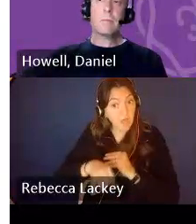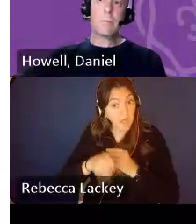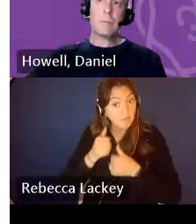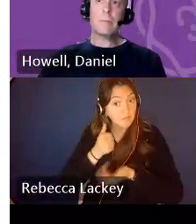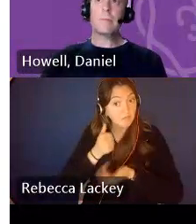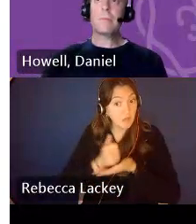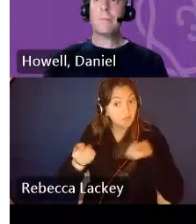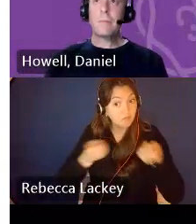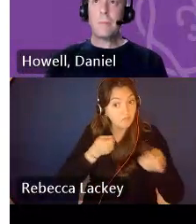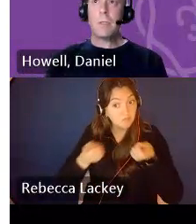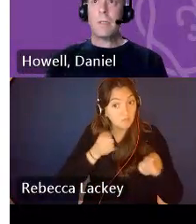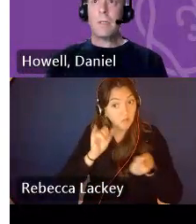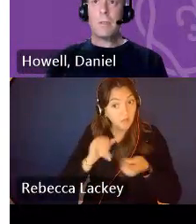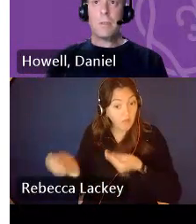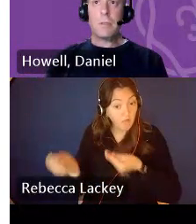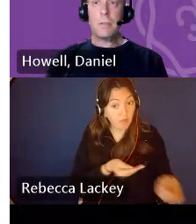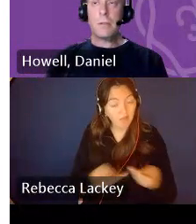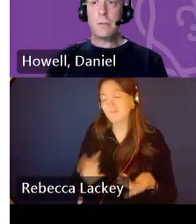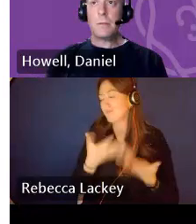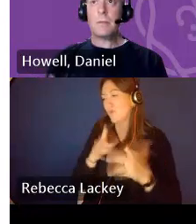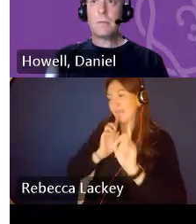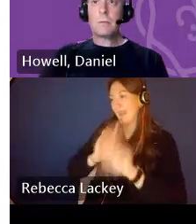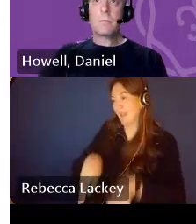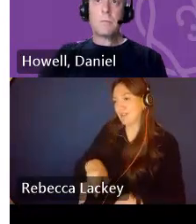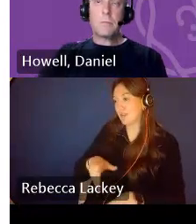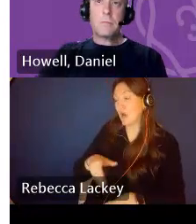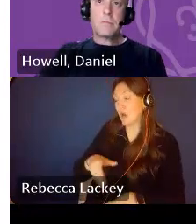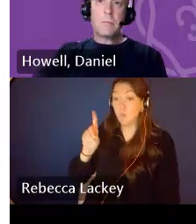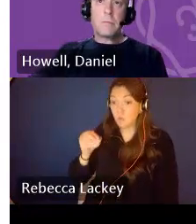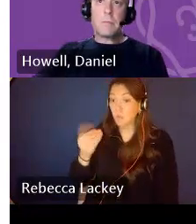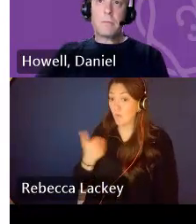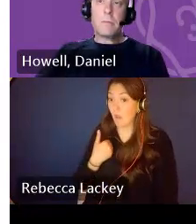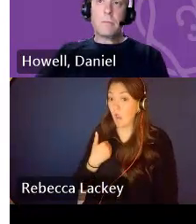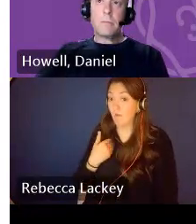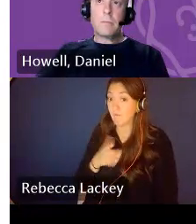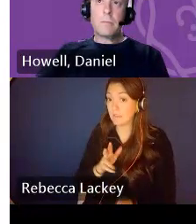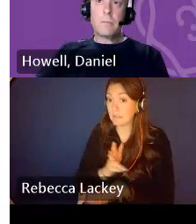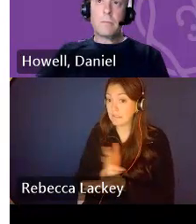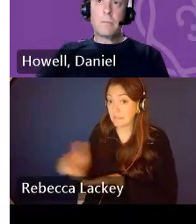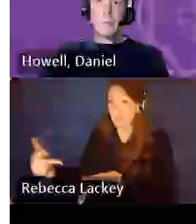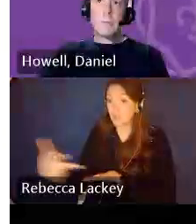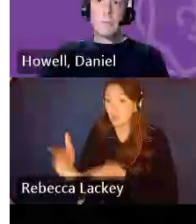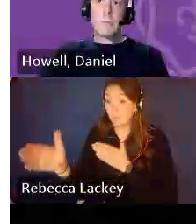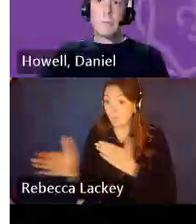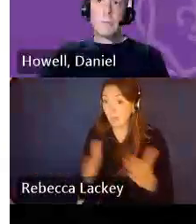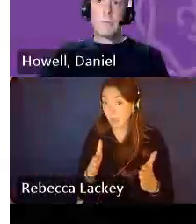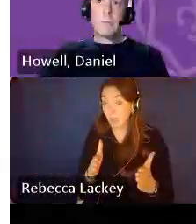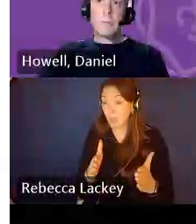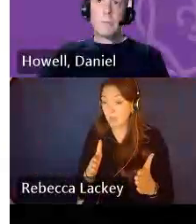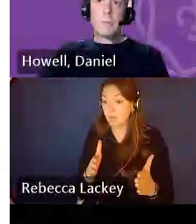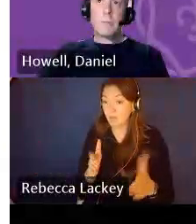the traffic flow? I think we answered that one. We do have a detour plan in place, don't we, Dan?